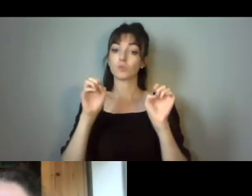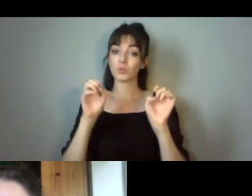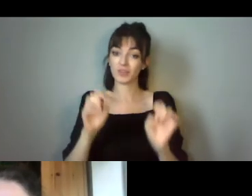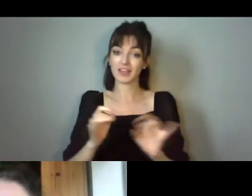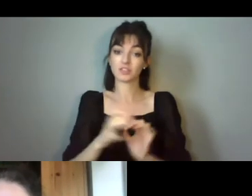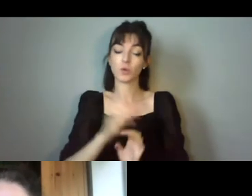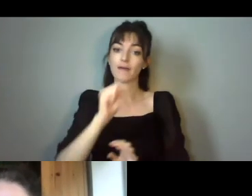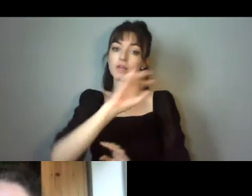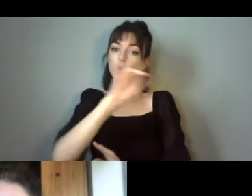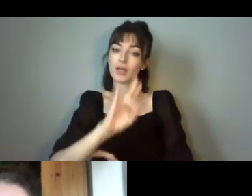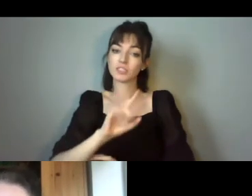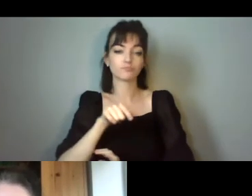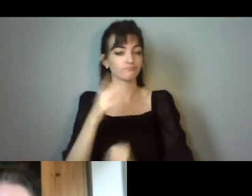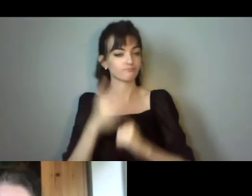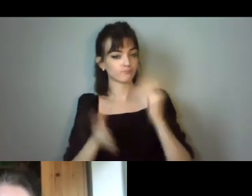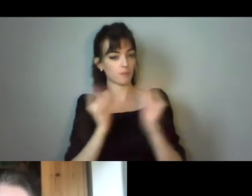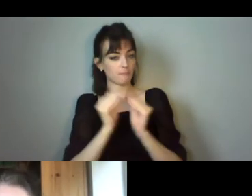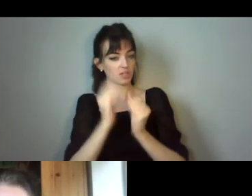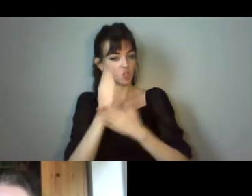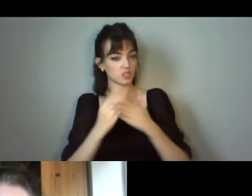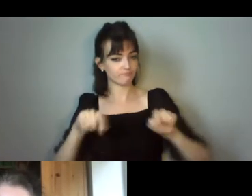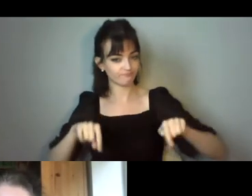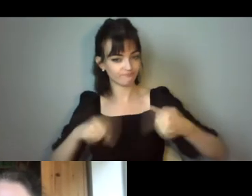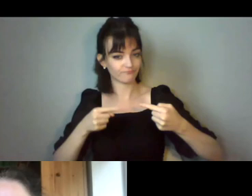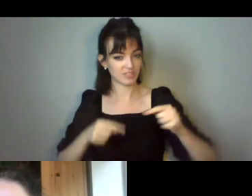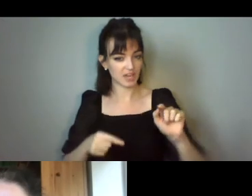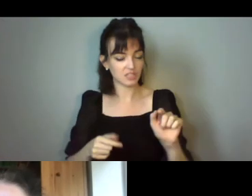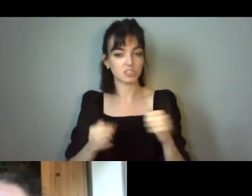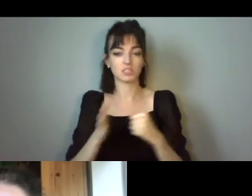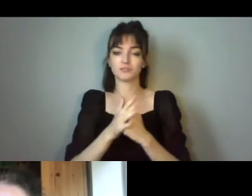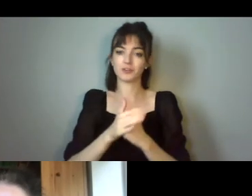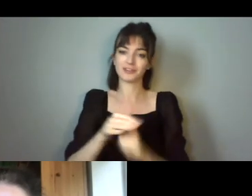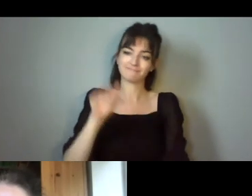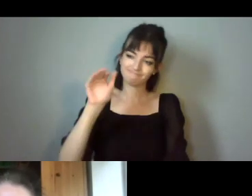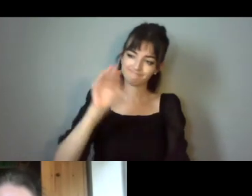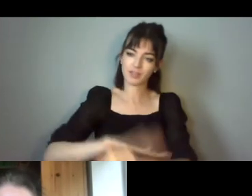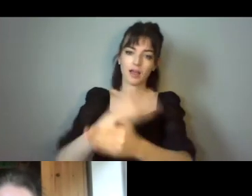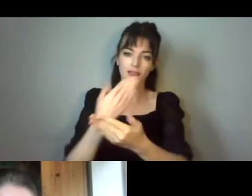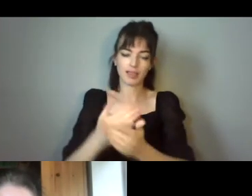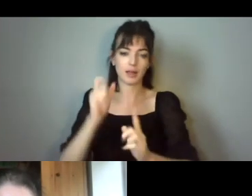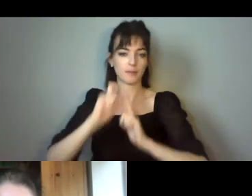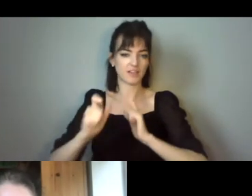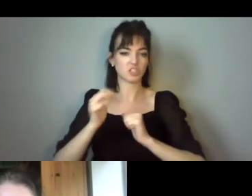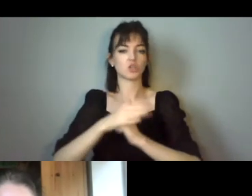you mentioned some of the challenges getting the legal professionals or the civil lawyers engaged